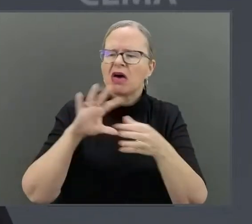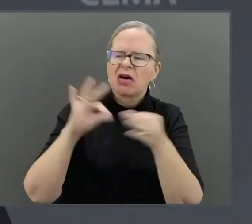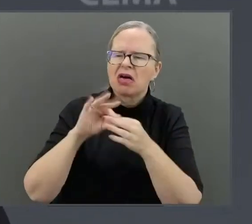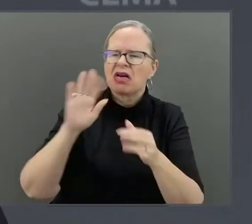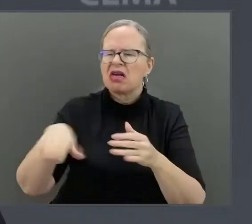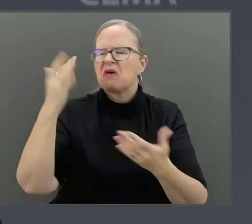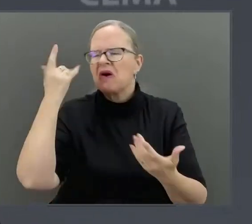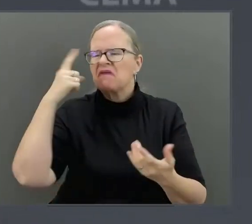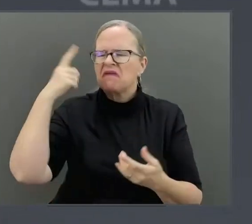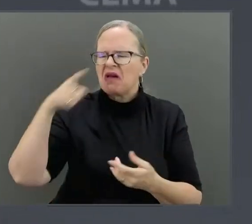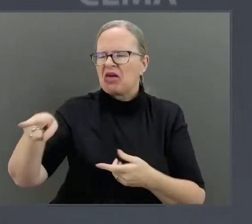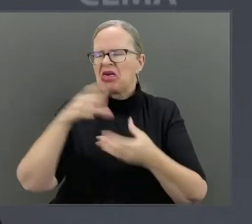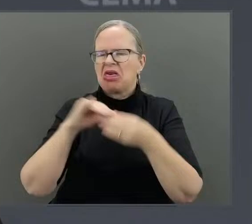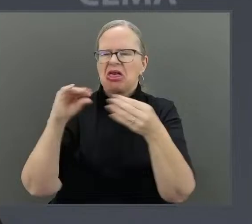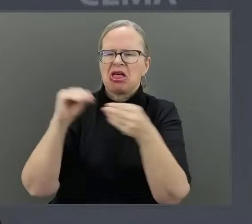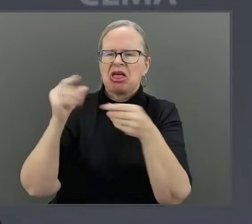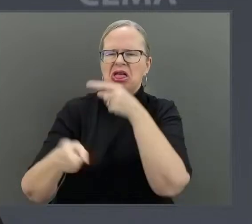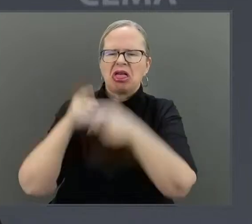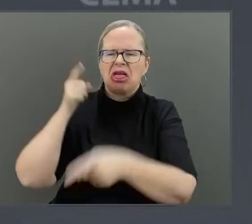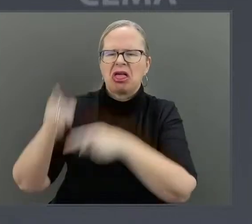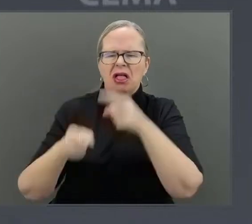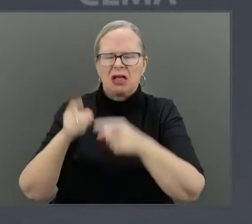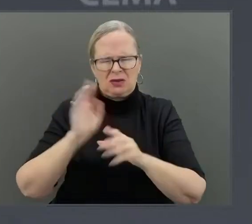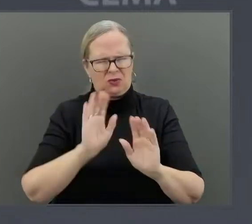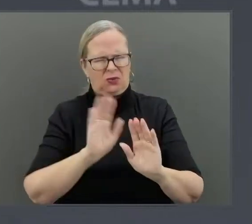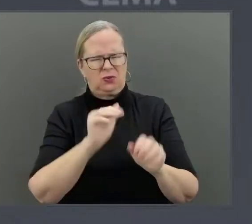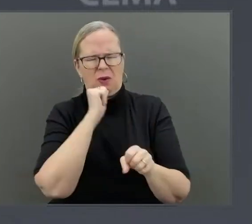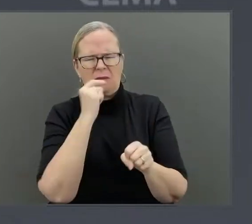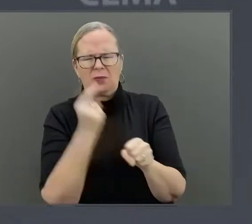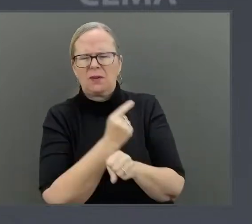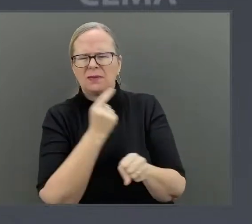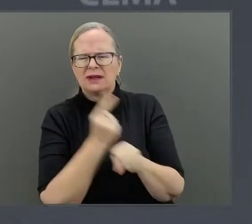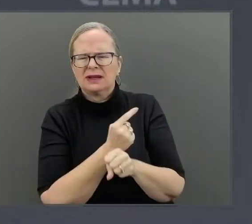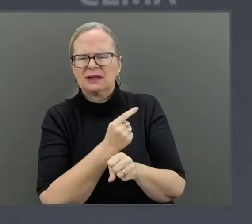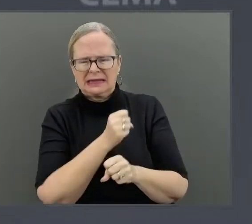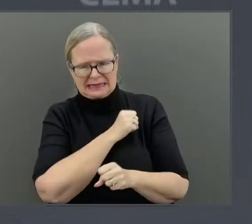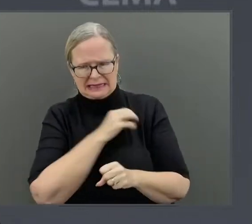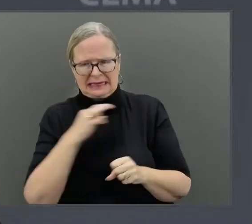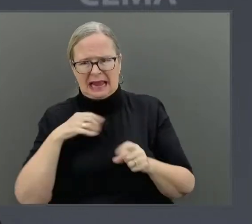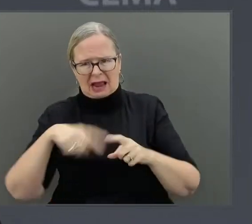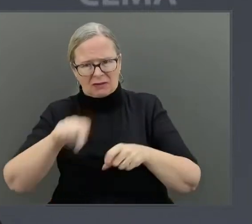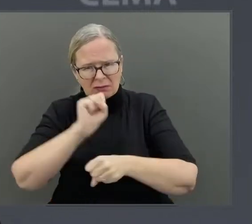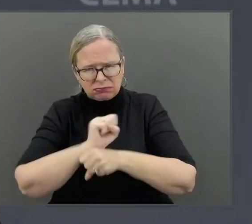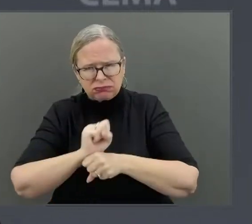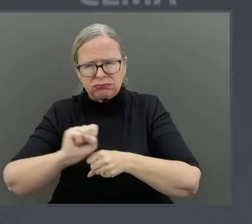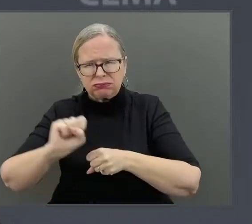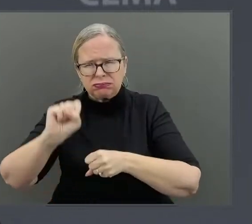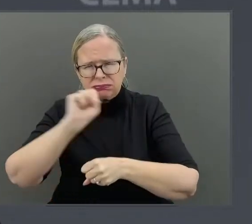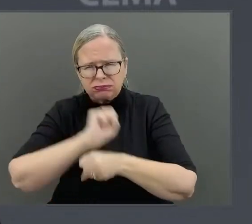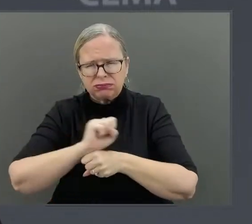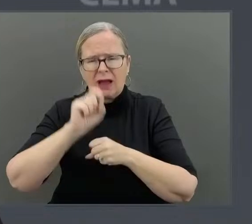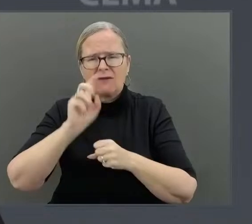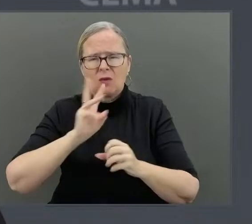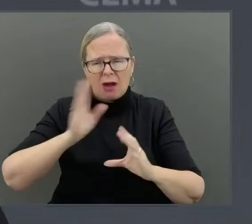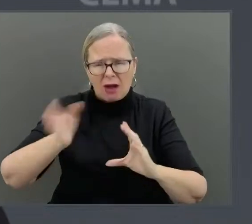necessary procedures where they must flush water from pipes this may appear to be wasteful use of